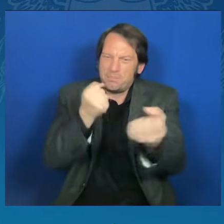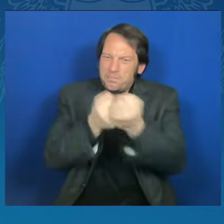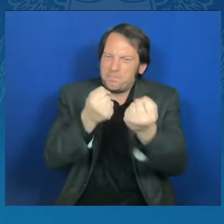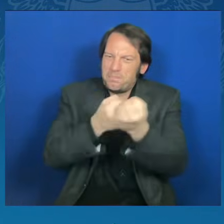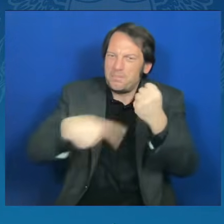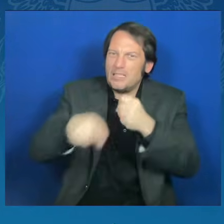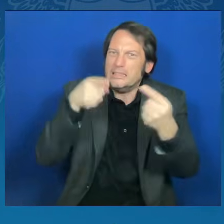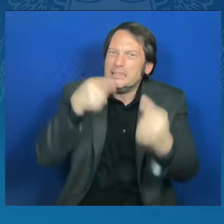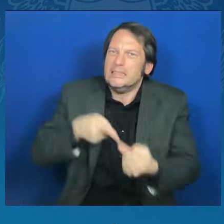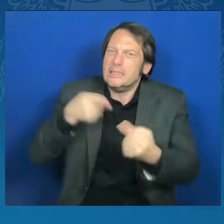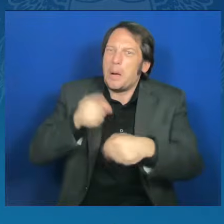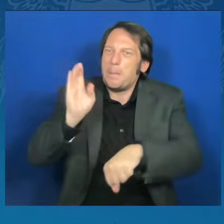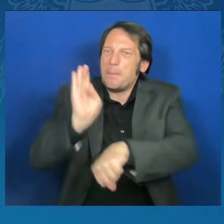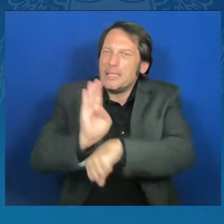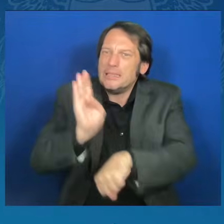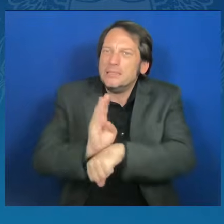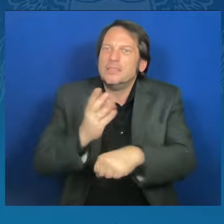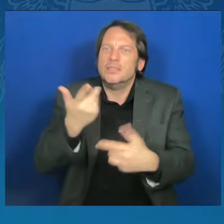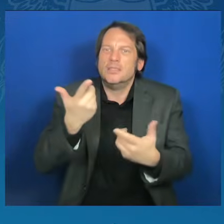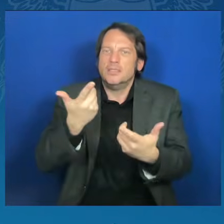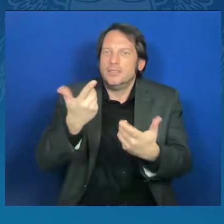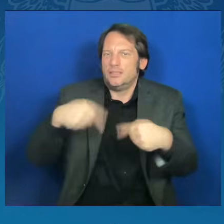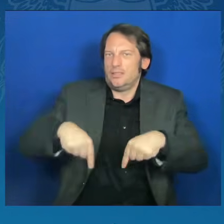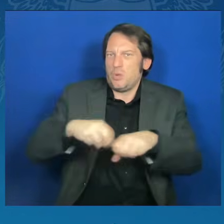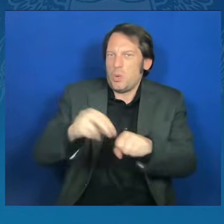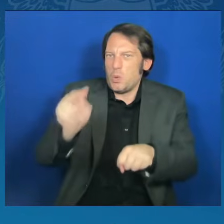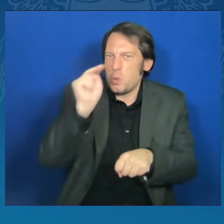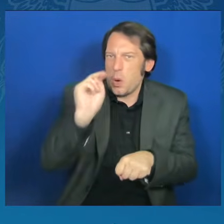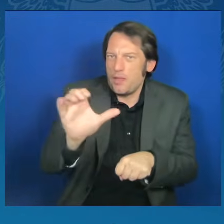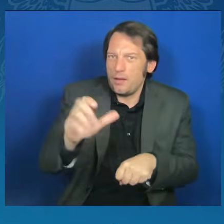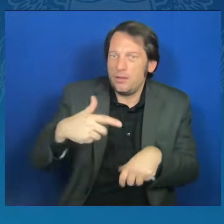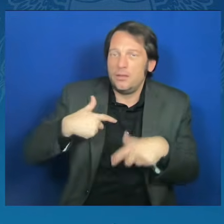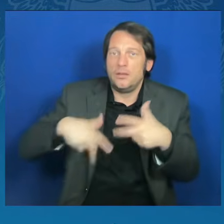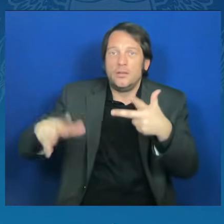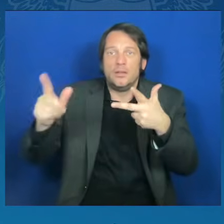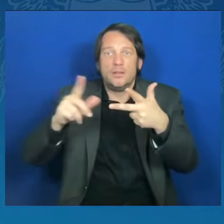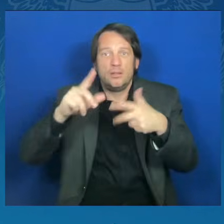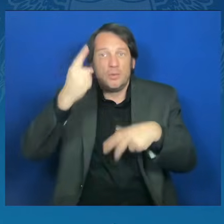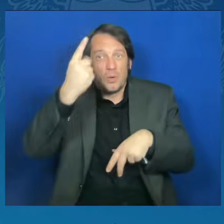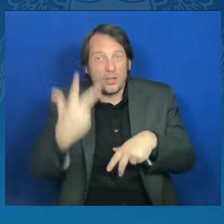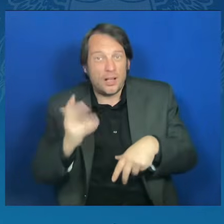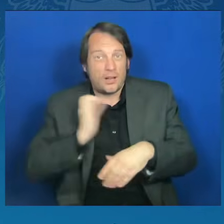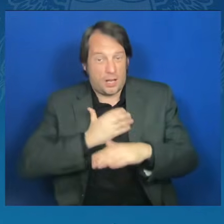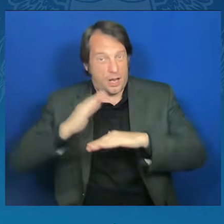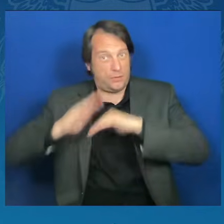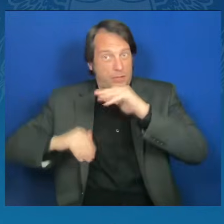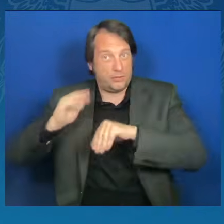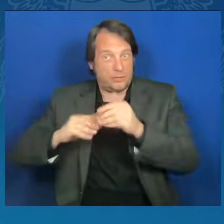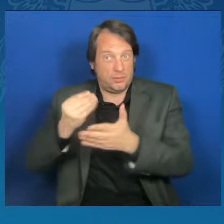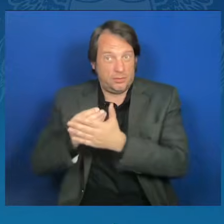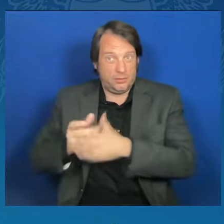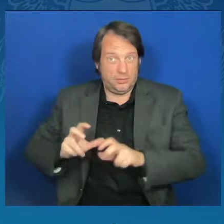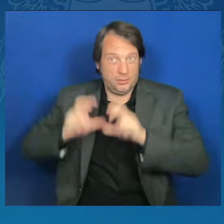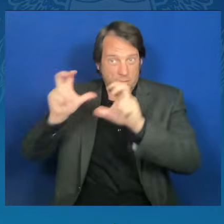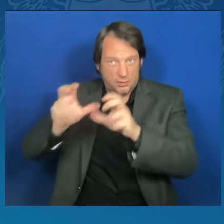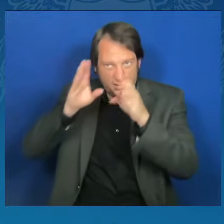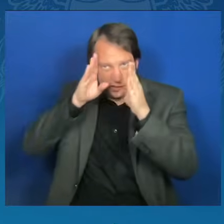And thanks to the Biden-Harris administration, we were able to start the retool program during the pandemic to help those businesses out.